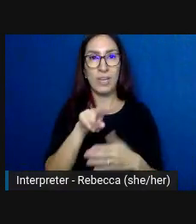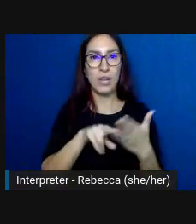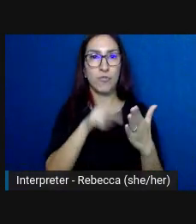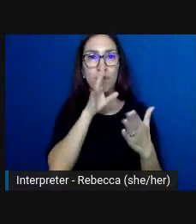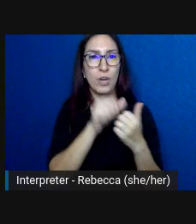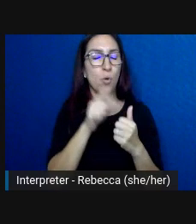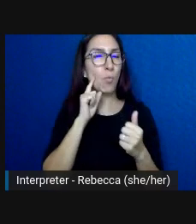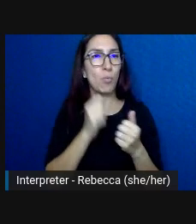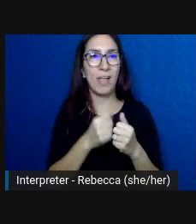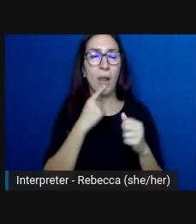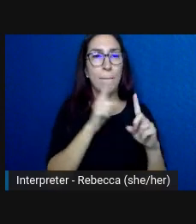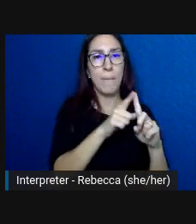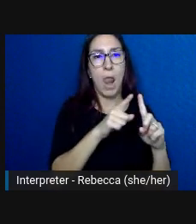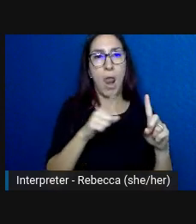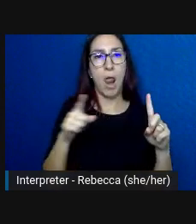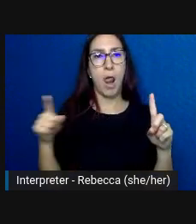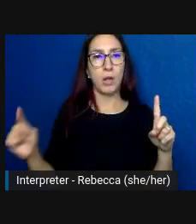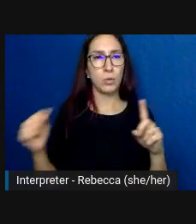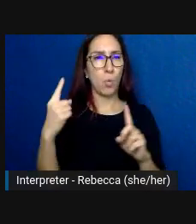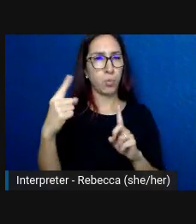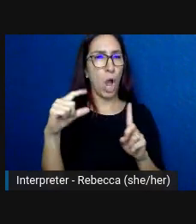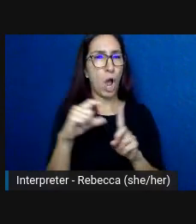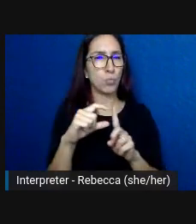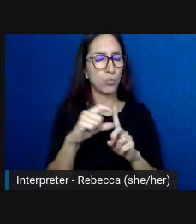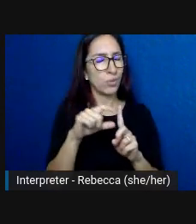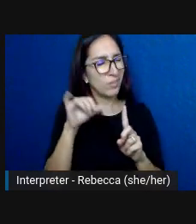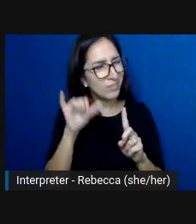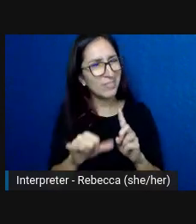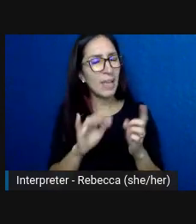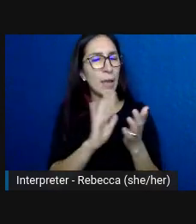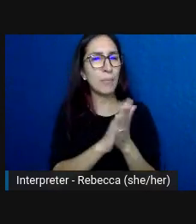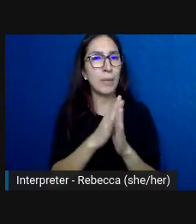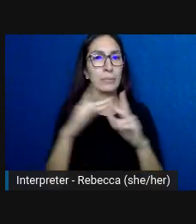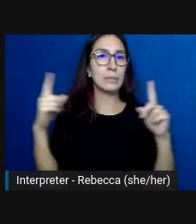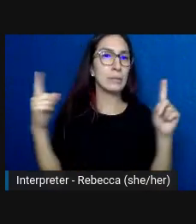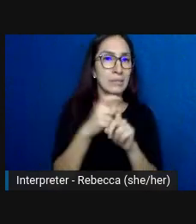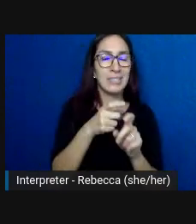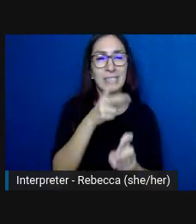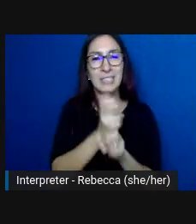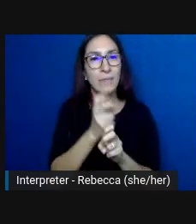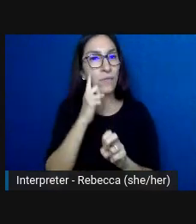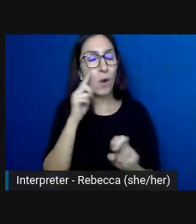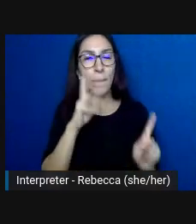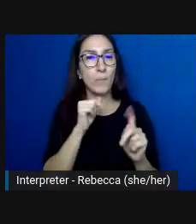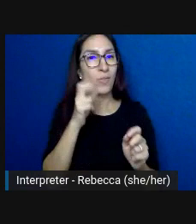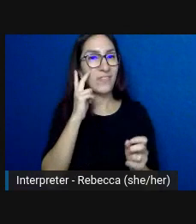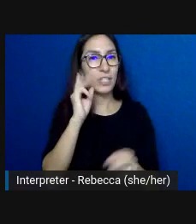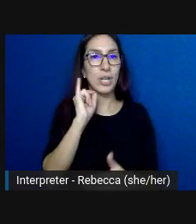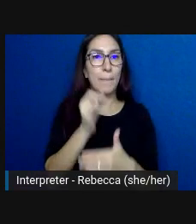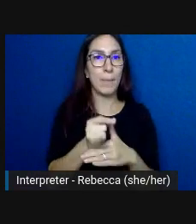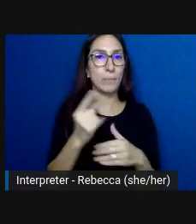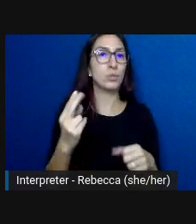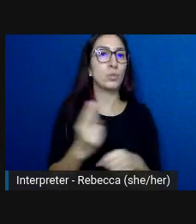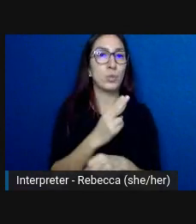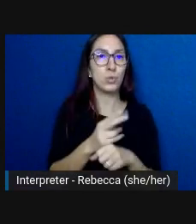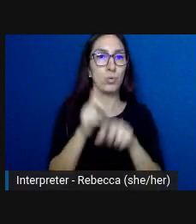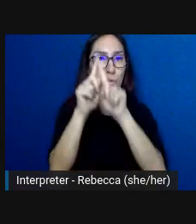again, makes it complicated, and difficult for people with vision impairment using reading technology.